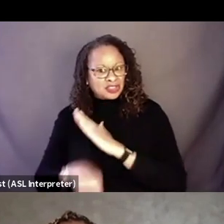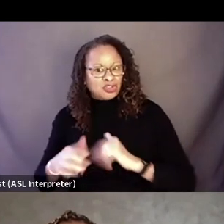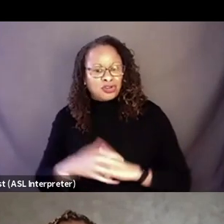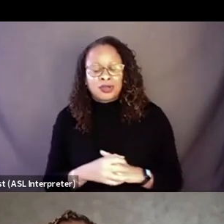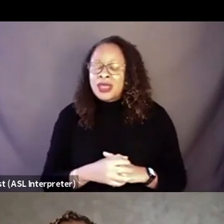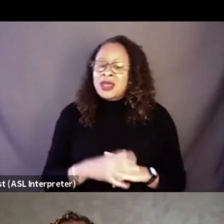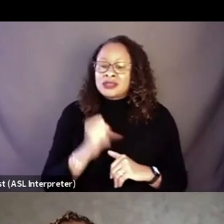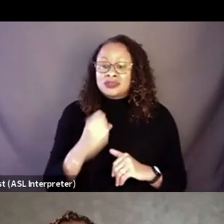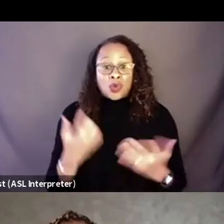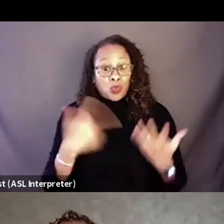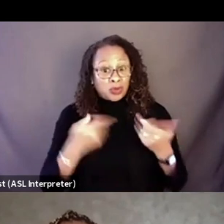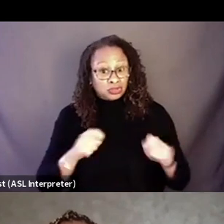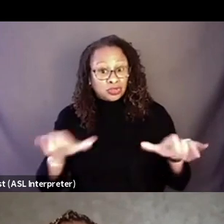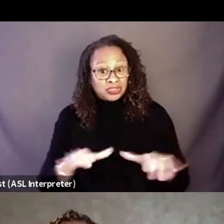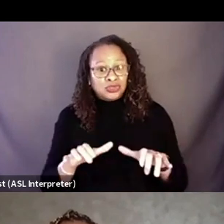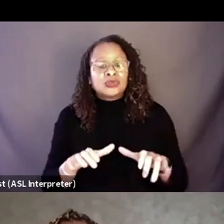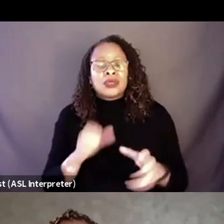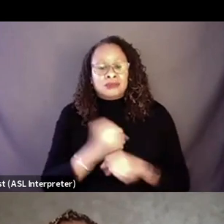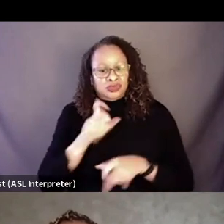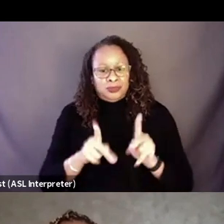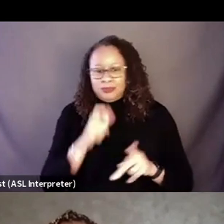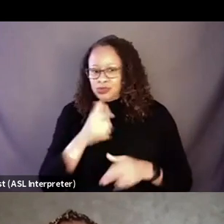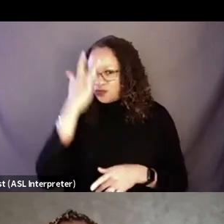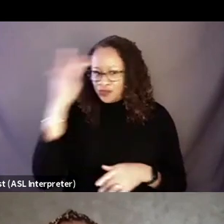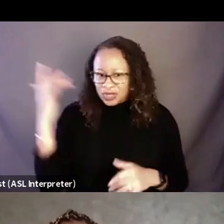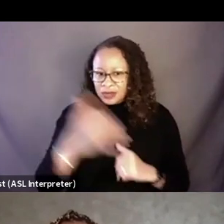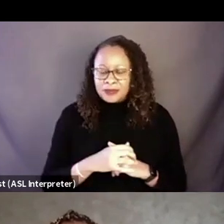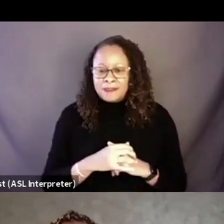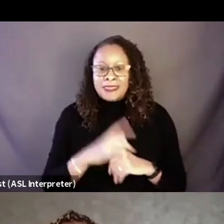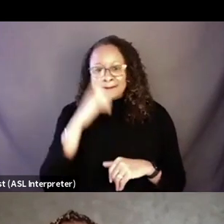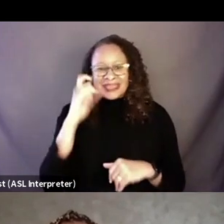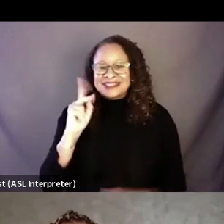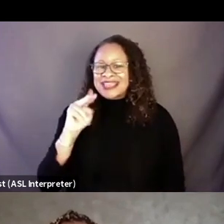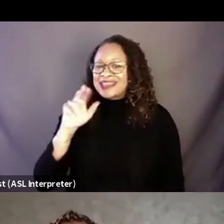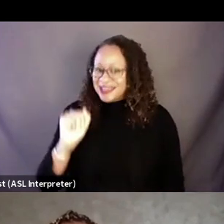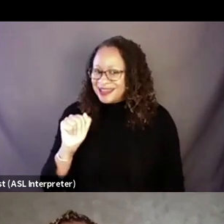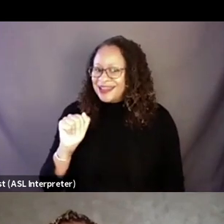people don't forget because Kenyans like forgetting and they like moving on.